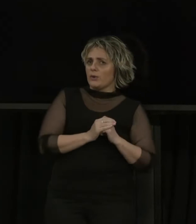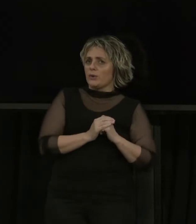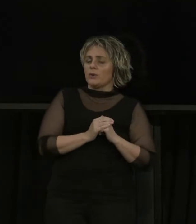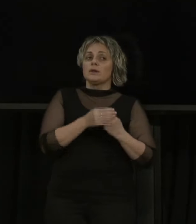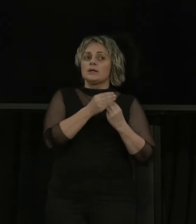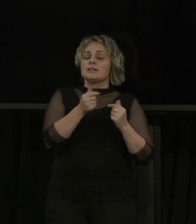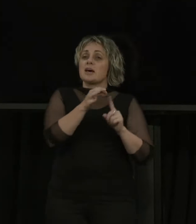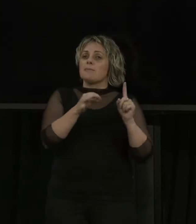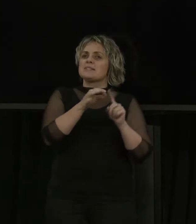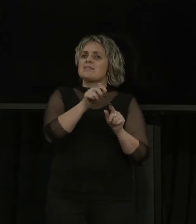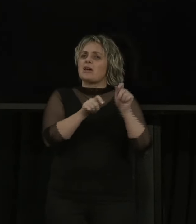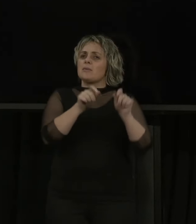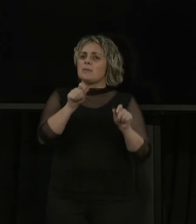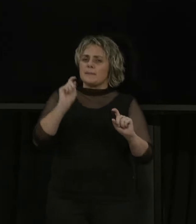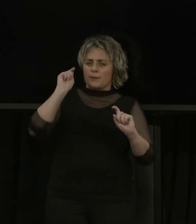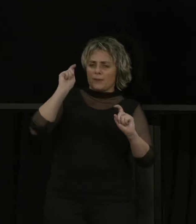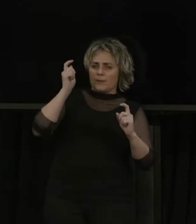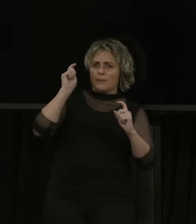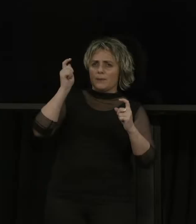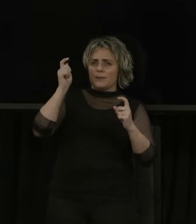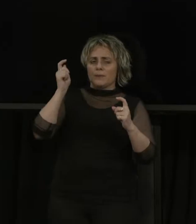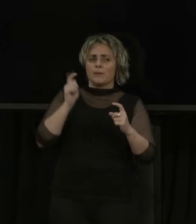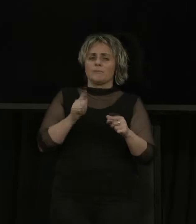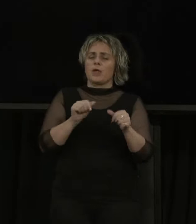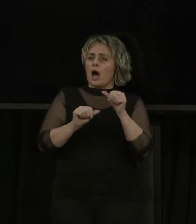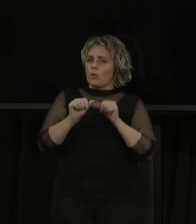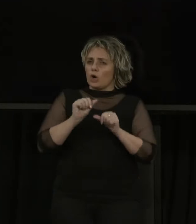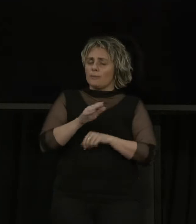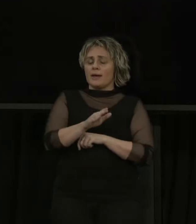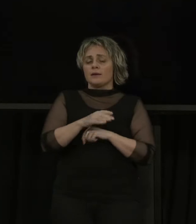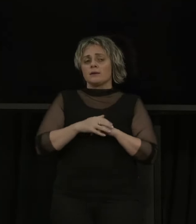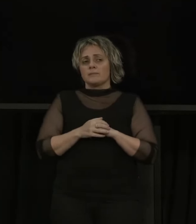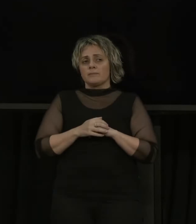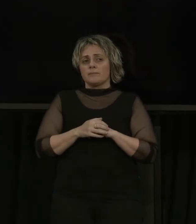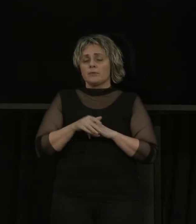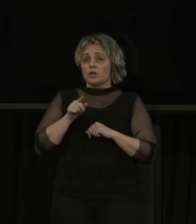pressure on Maori communities to get vaccinated, the vaccine